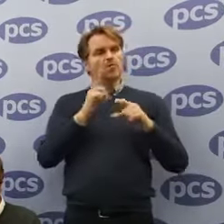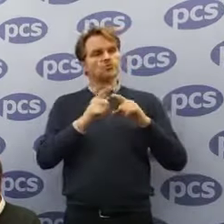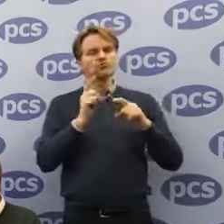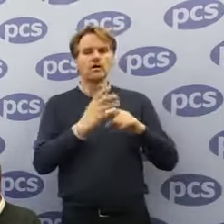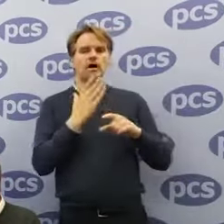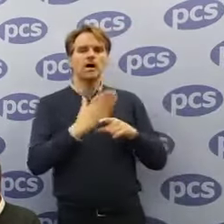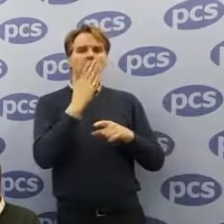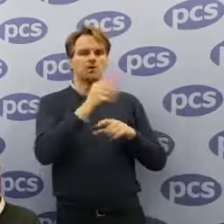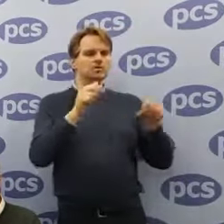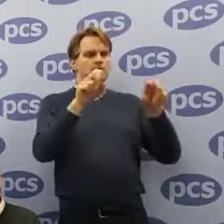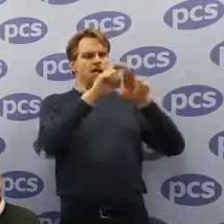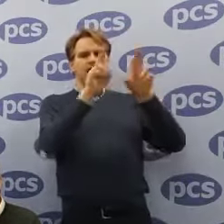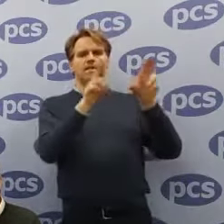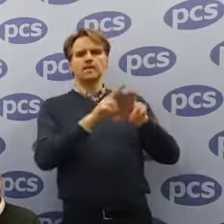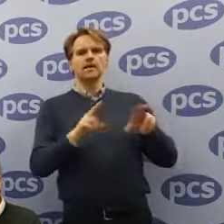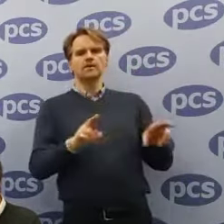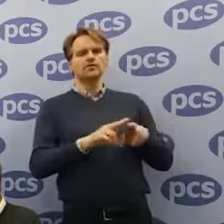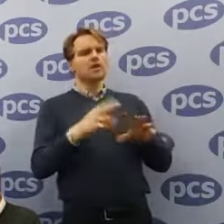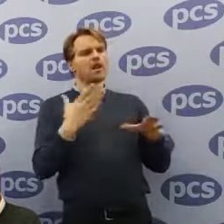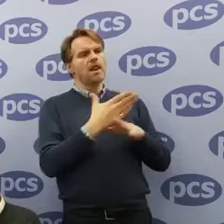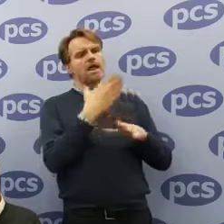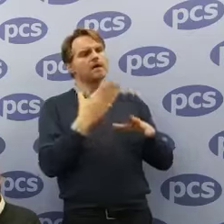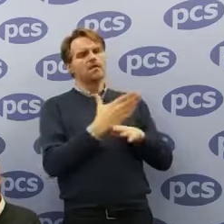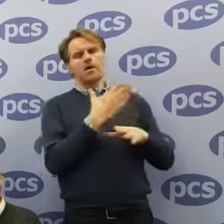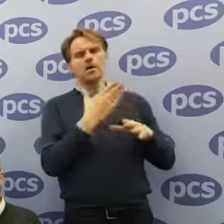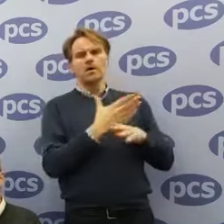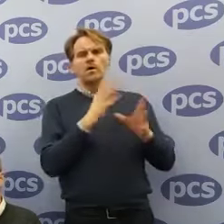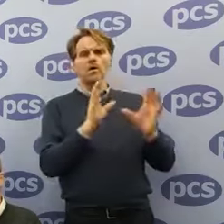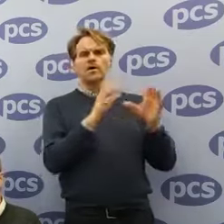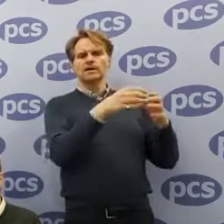Organisation to get an international legal ruling that this curtails people's